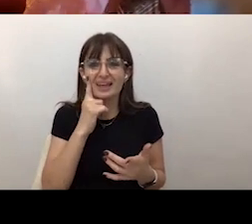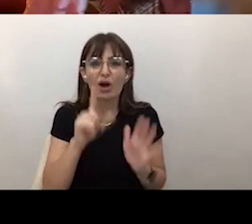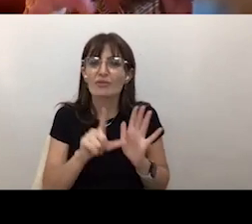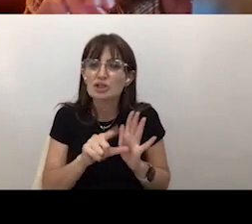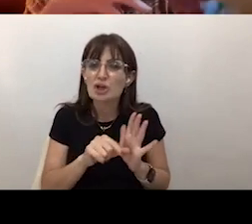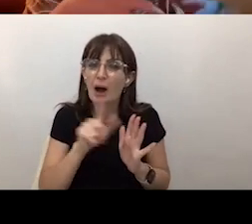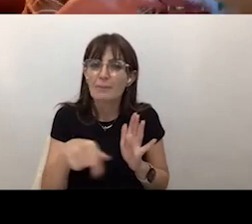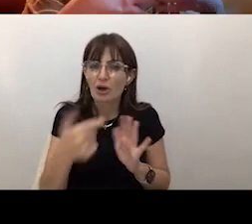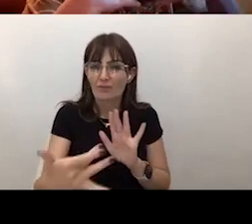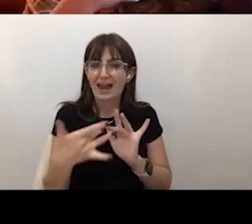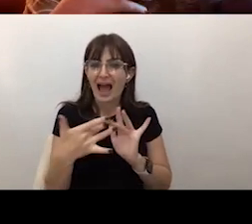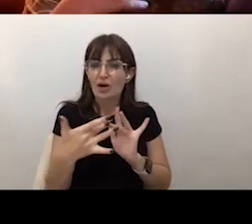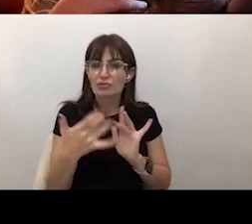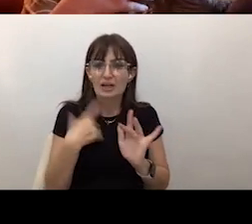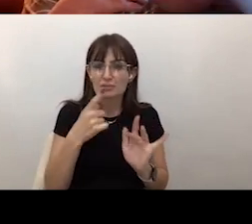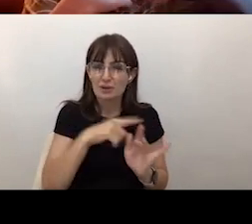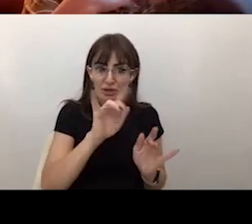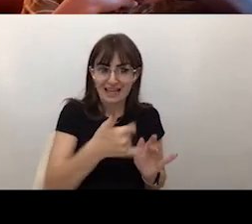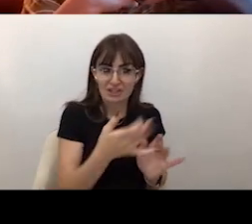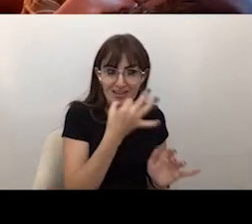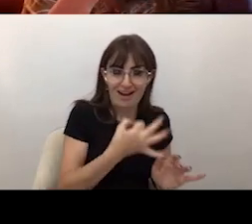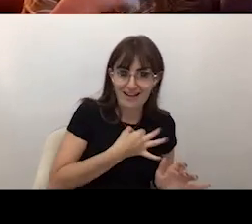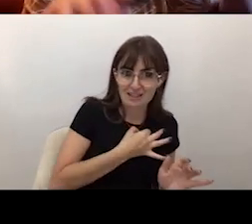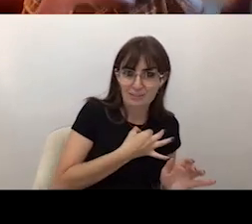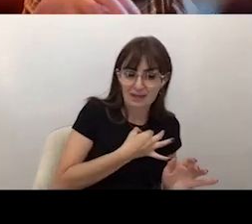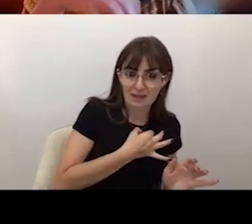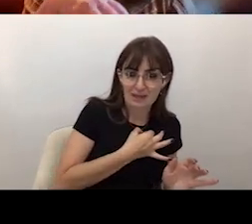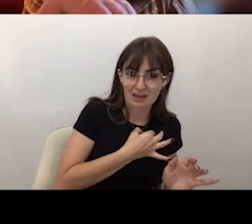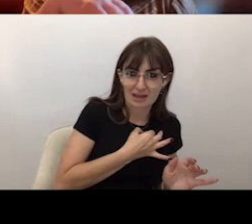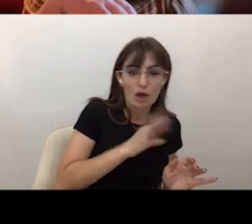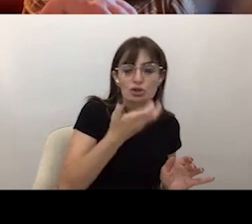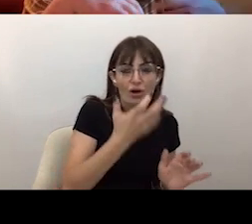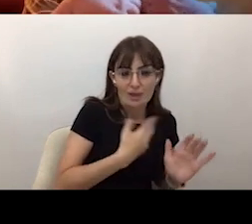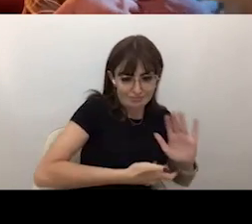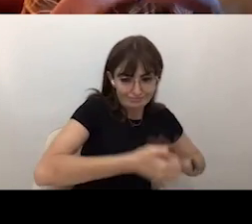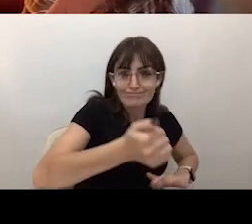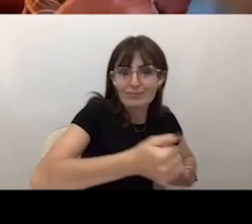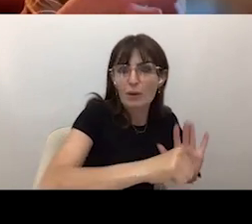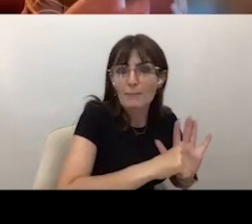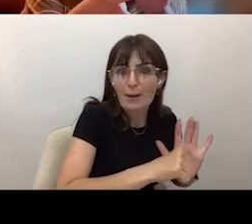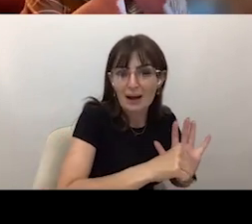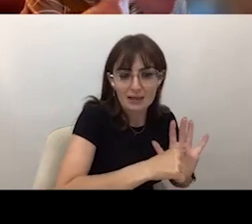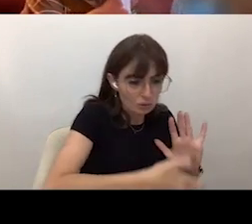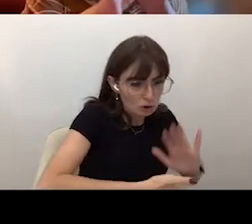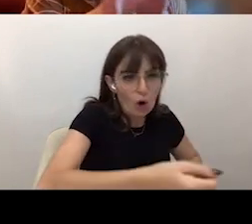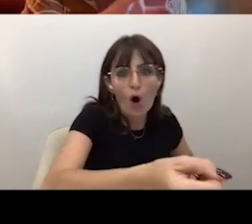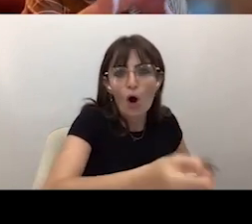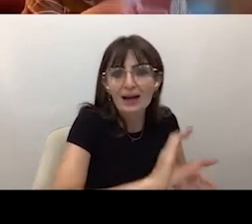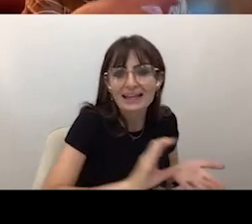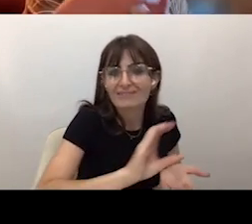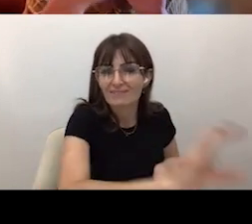that outreach because the money had just come off my account, and there was also no indication,